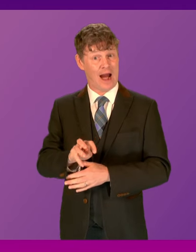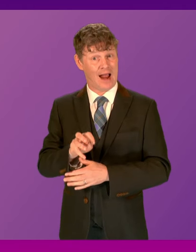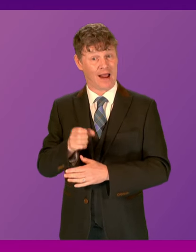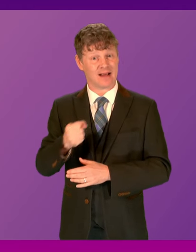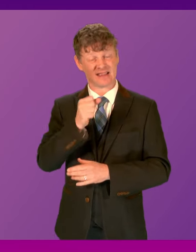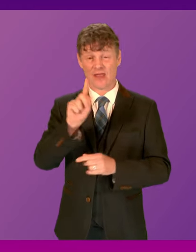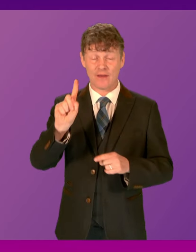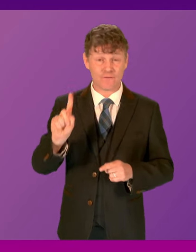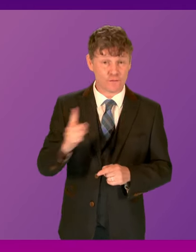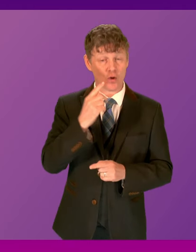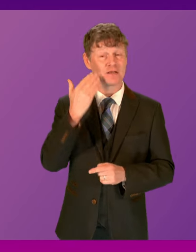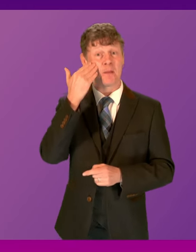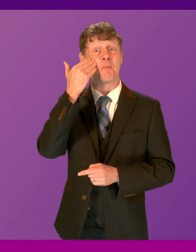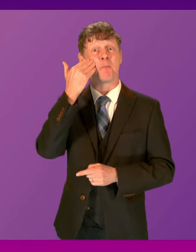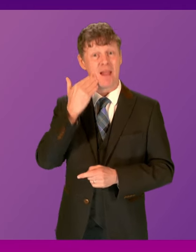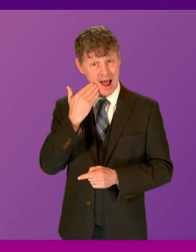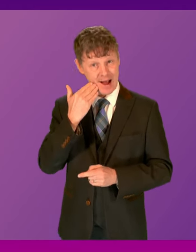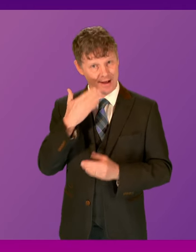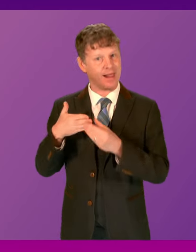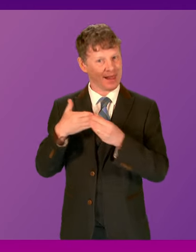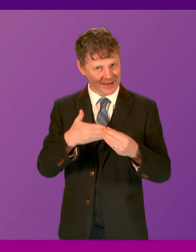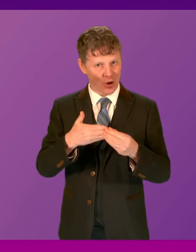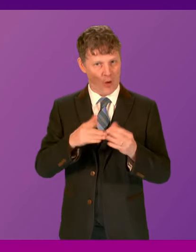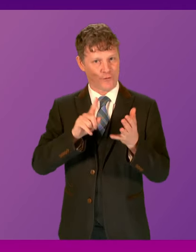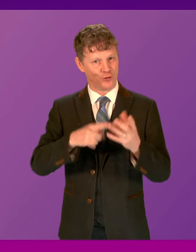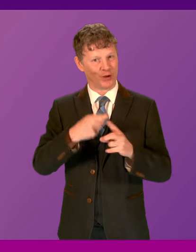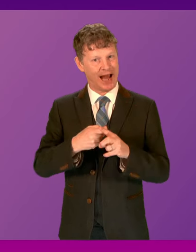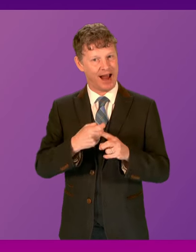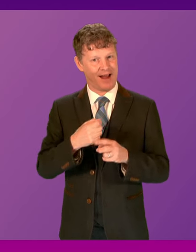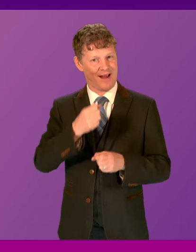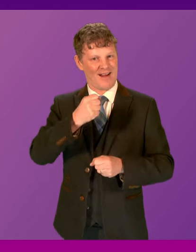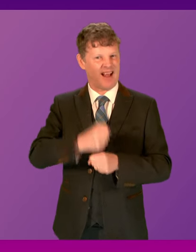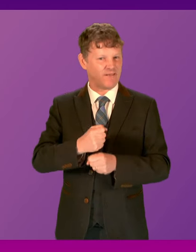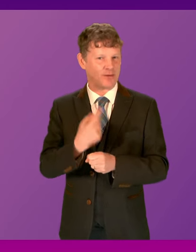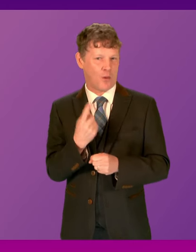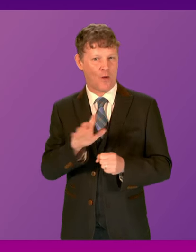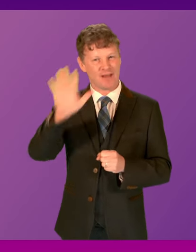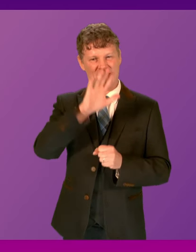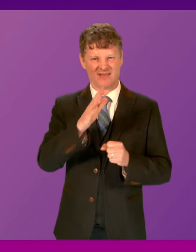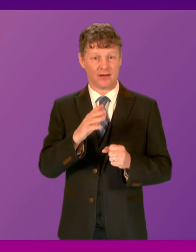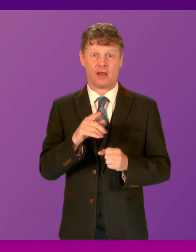leader of a Government in the United Kingdom is a truly monumental moment, and I look